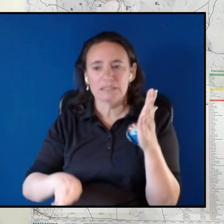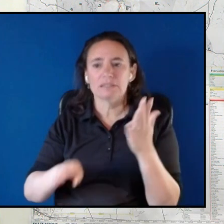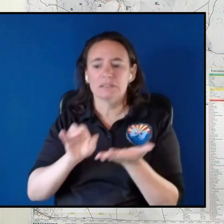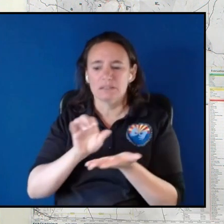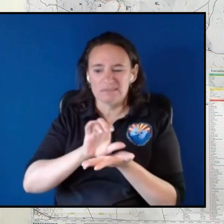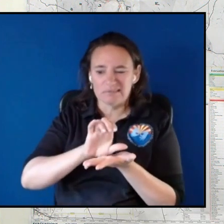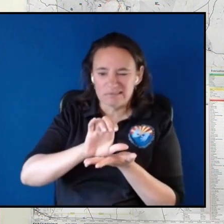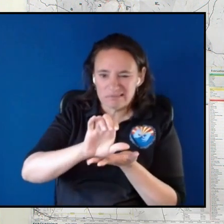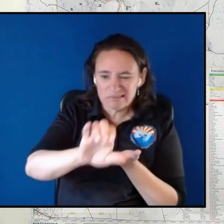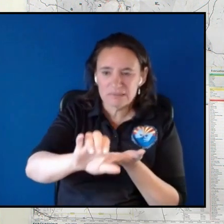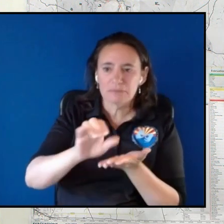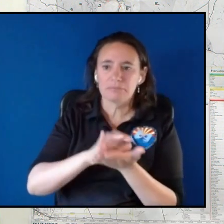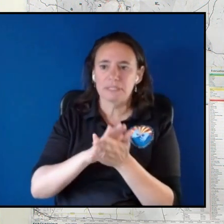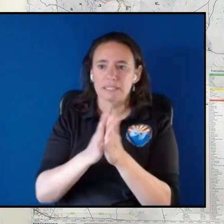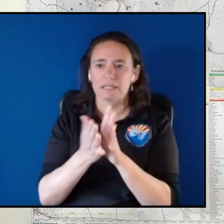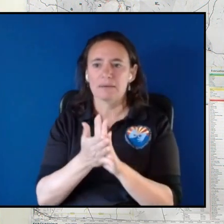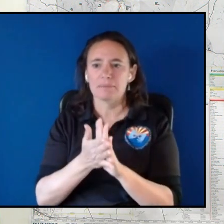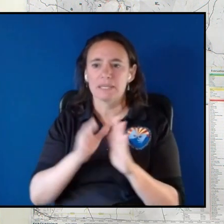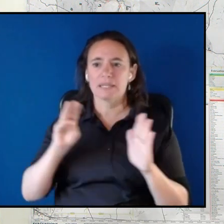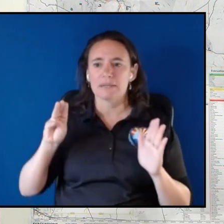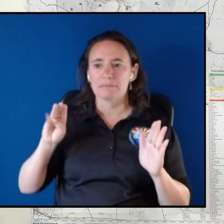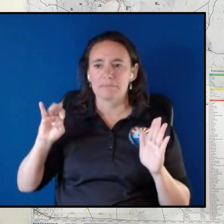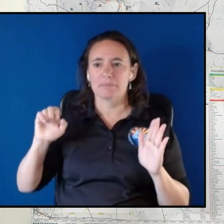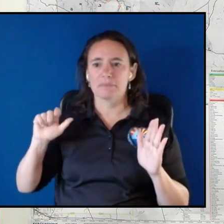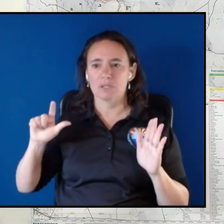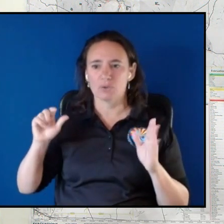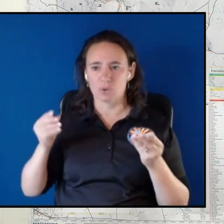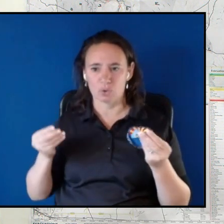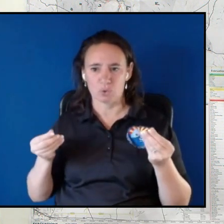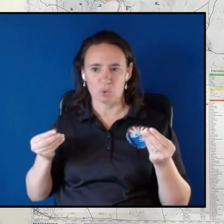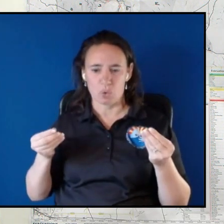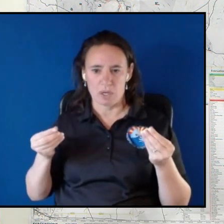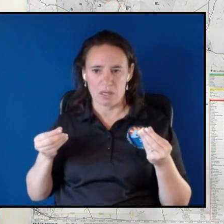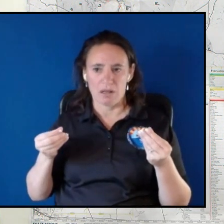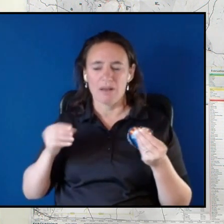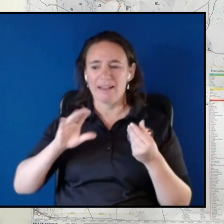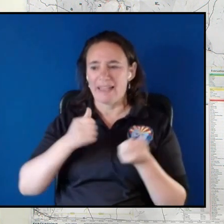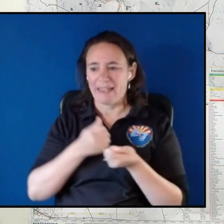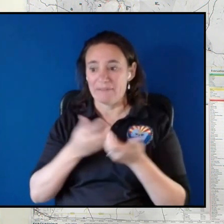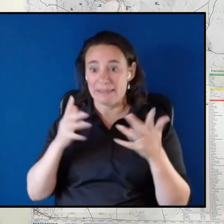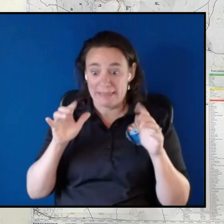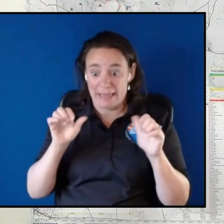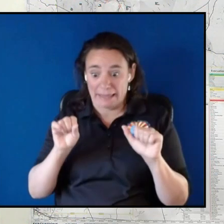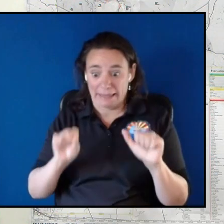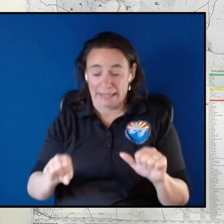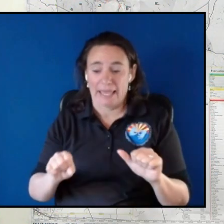all the burnable vegetation out of that area, so that when the fire gets to that point, it would stop and wouldn't have that